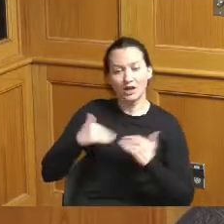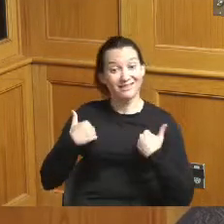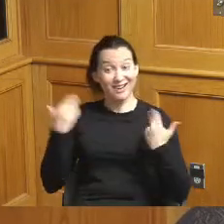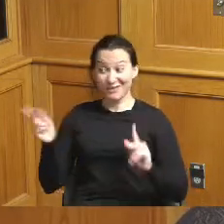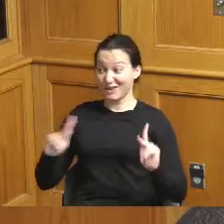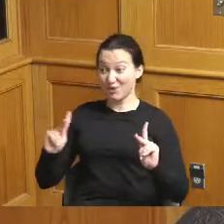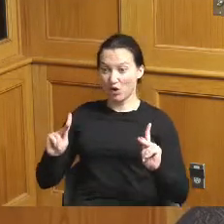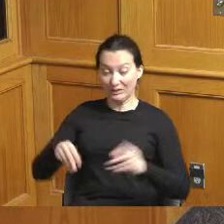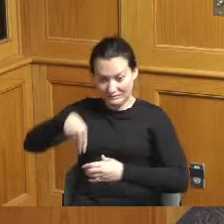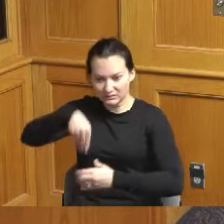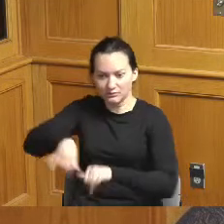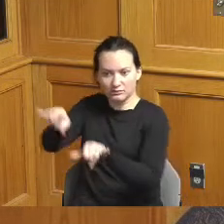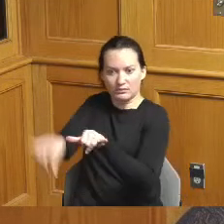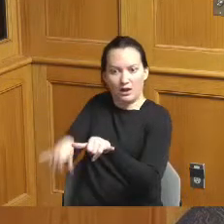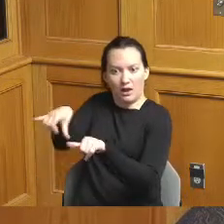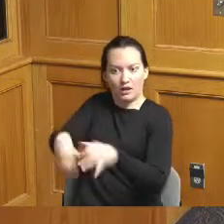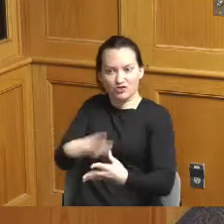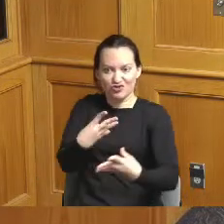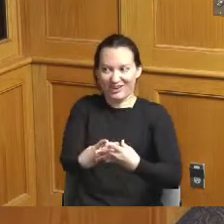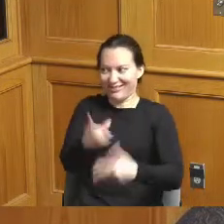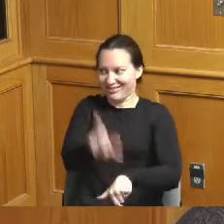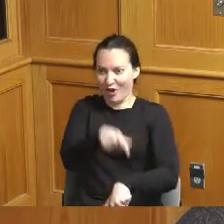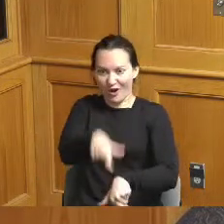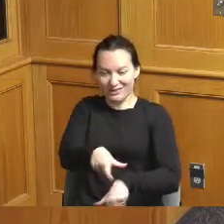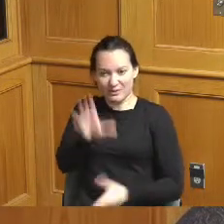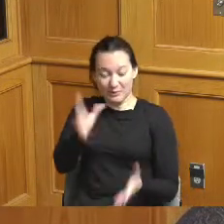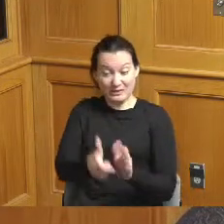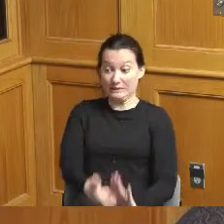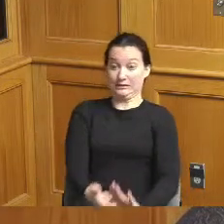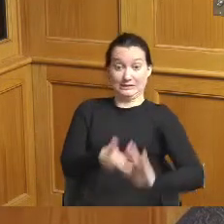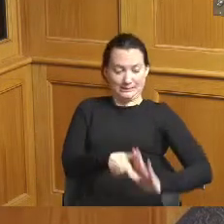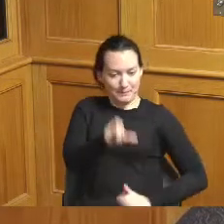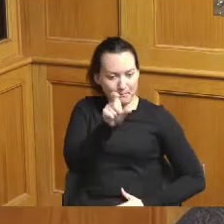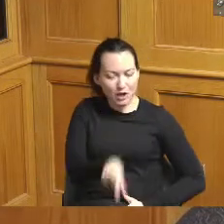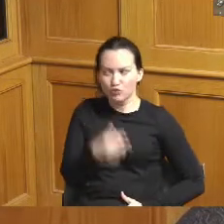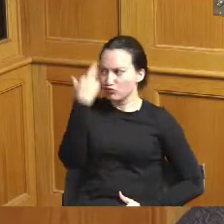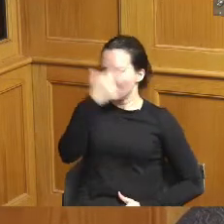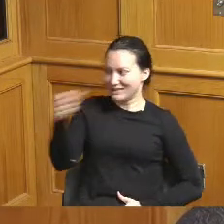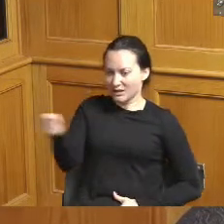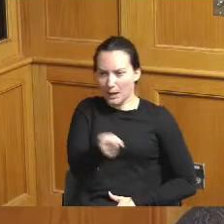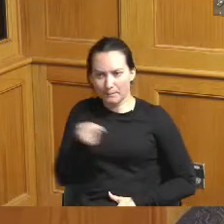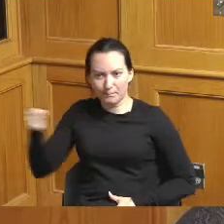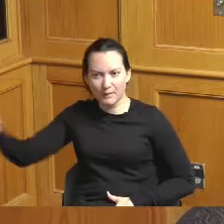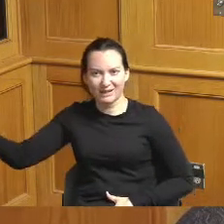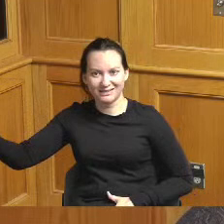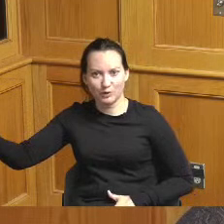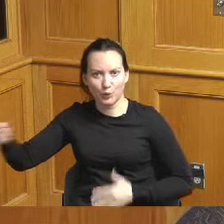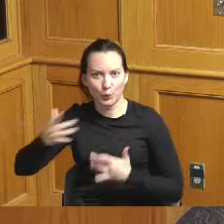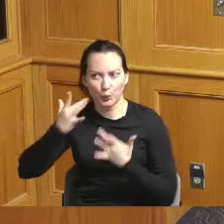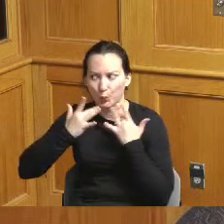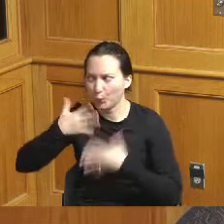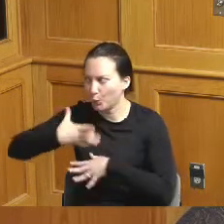are in a facility longer than they need to be because the placements are not available and the